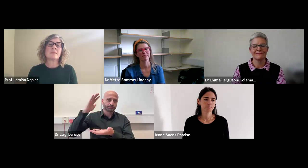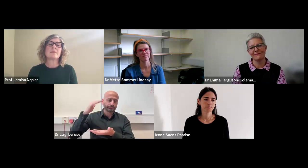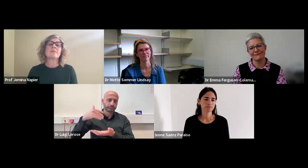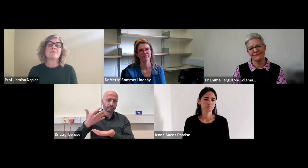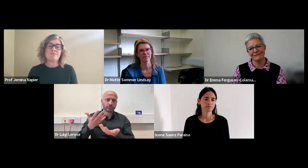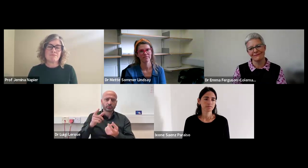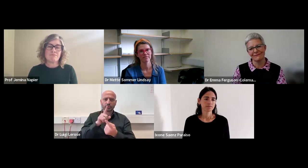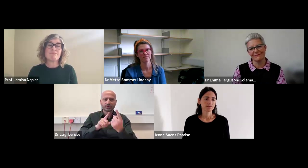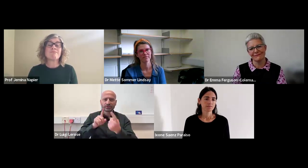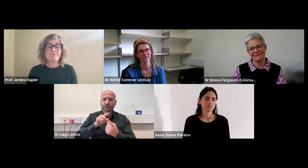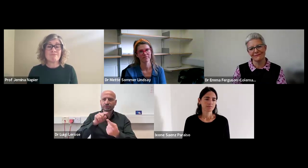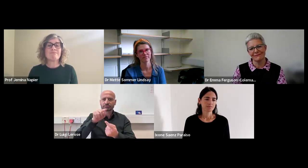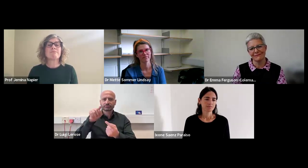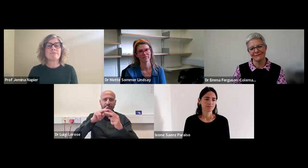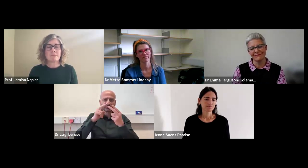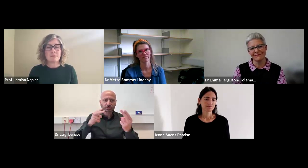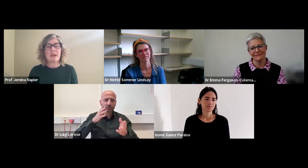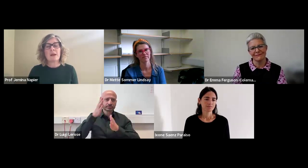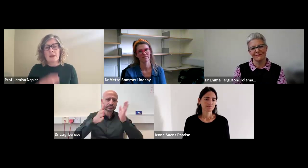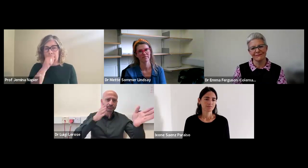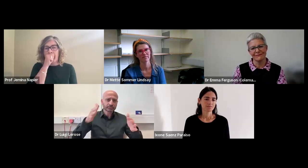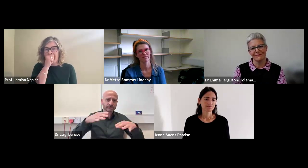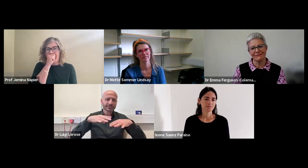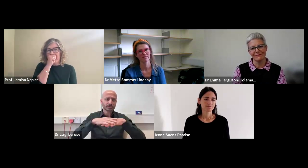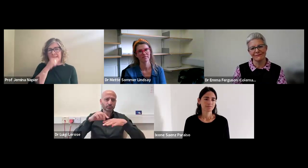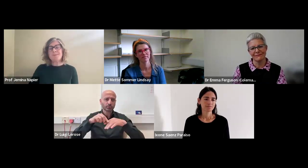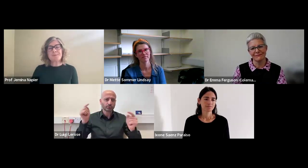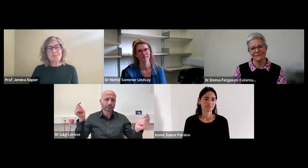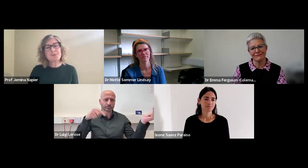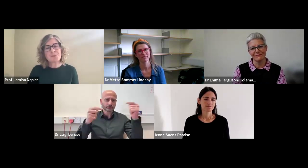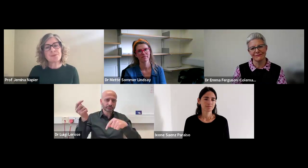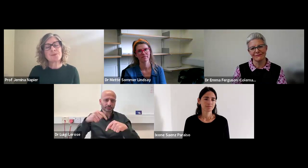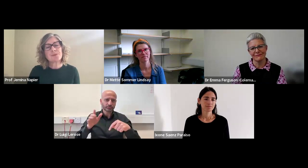those are really useful. Obviously when you go to conferences, international events to network